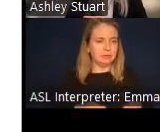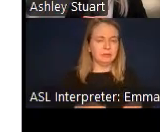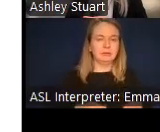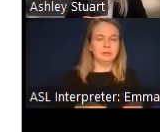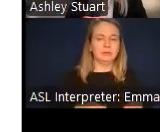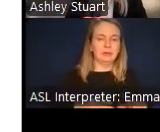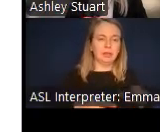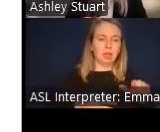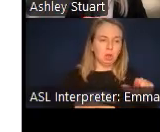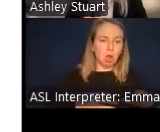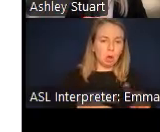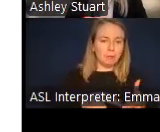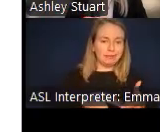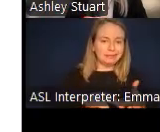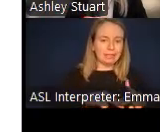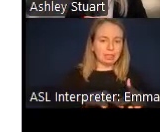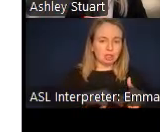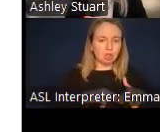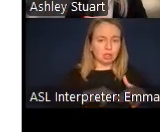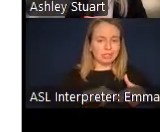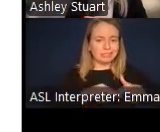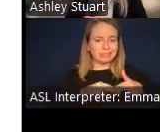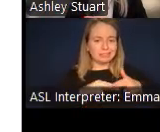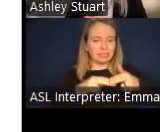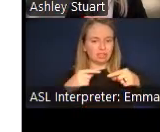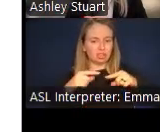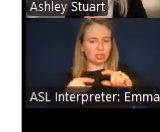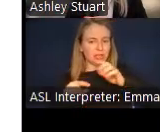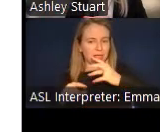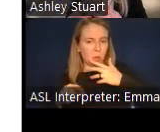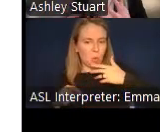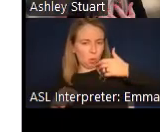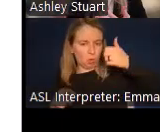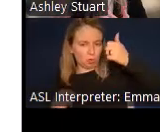increasing as the child ages. So the symptoms may be emerging a